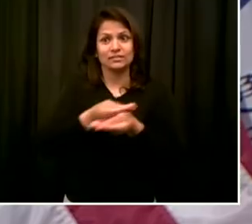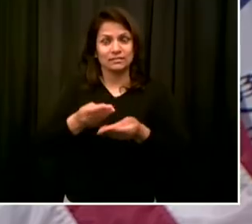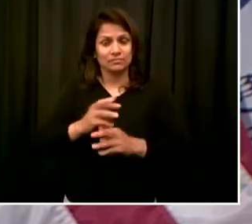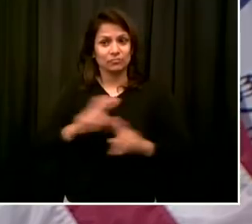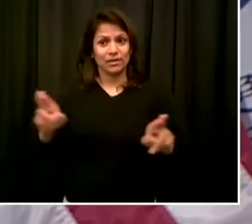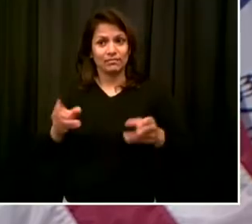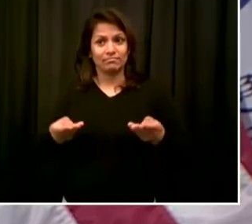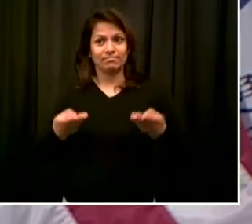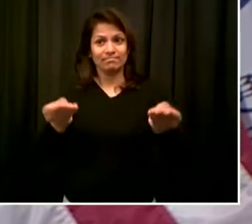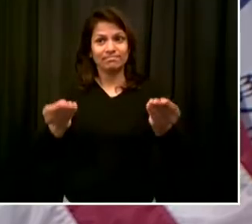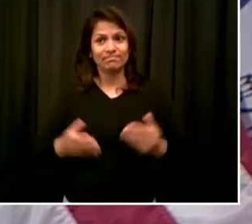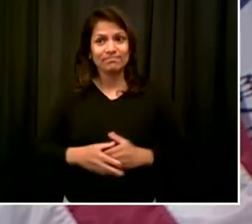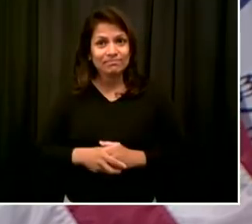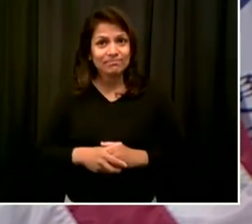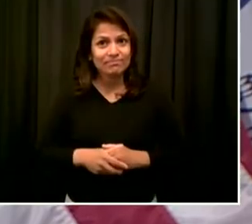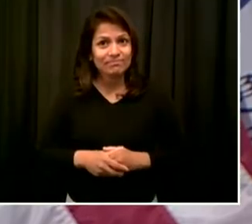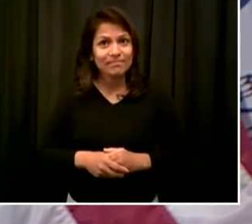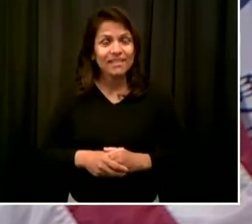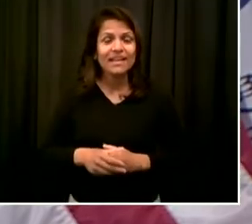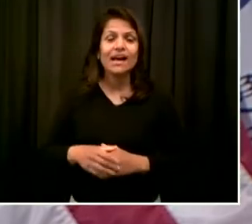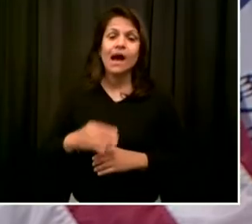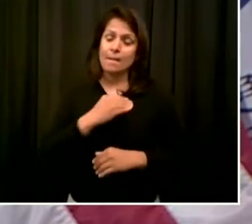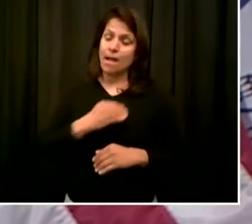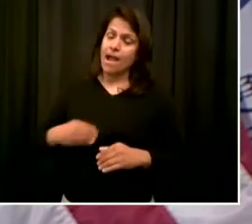OU Y AND I HAVE BEEN THROUGH A LOT OF BUDGETS TOGETHER.